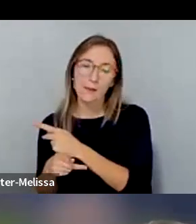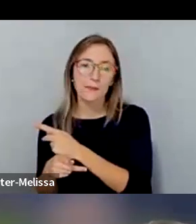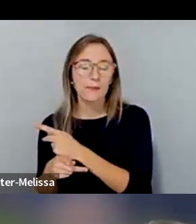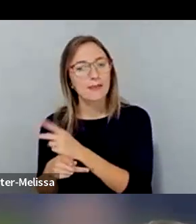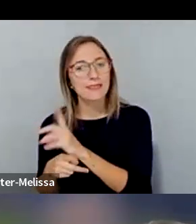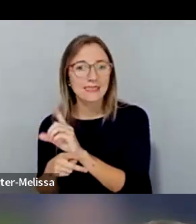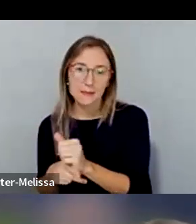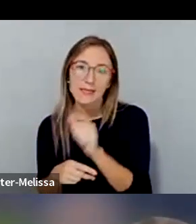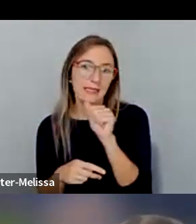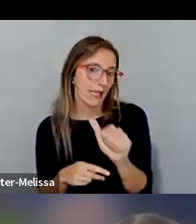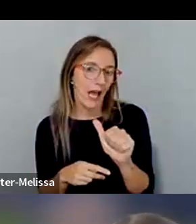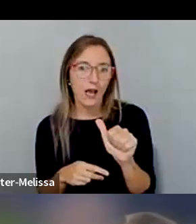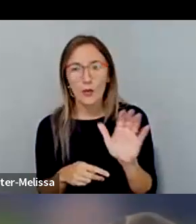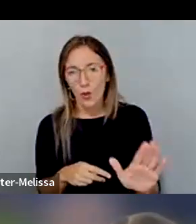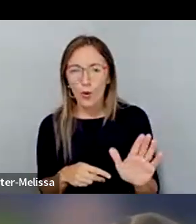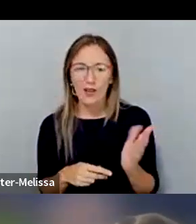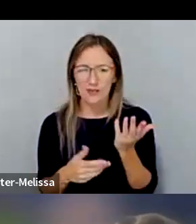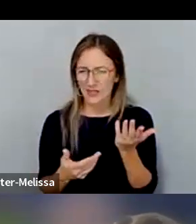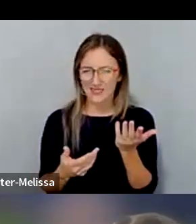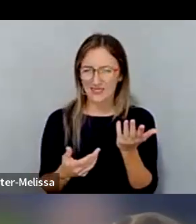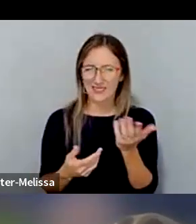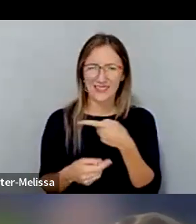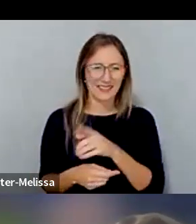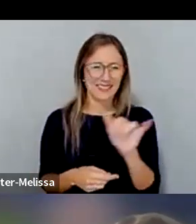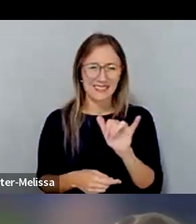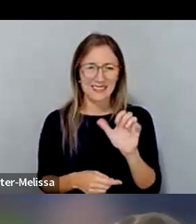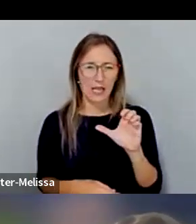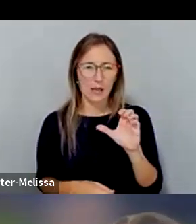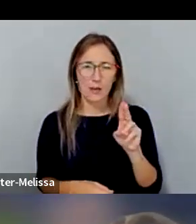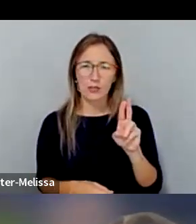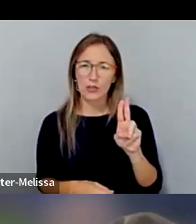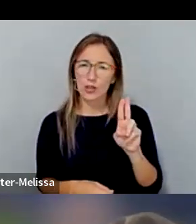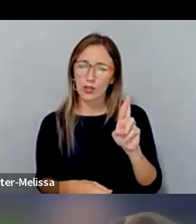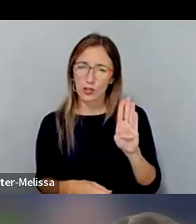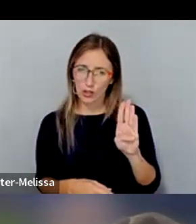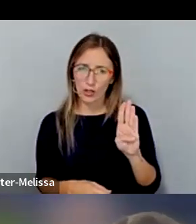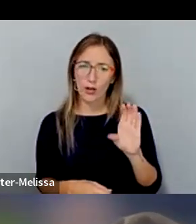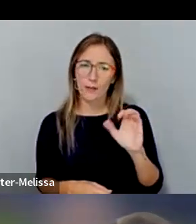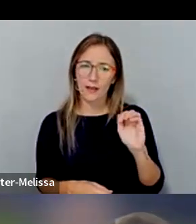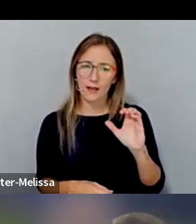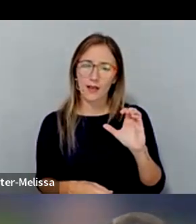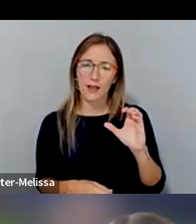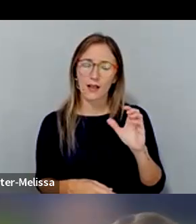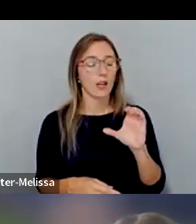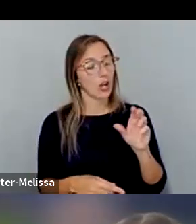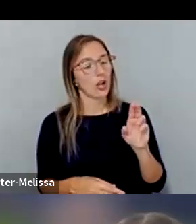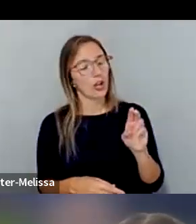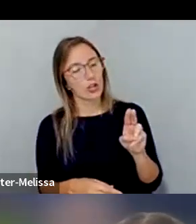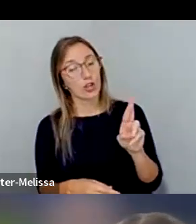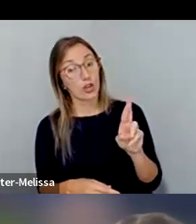the disabilities. Also, it's weird that they would say captioning is for these folks with this sort of disability and not yours. Captions are like